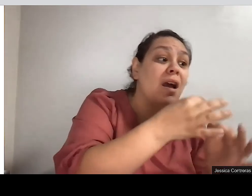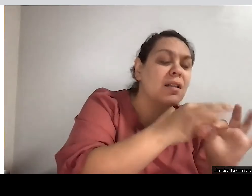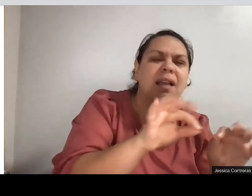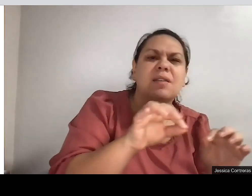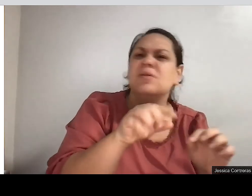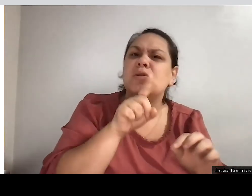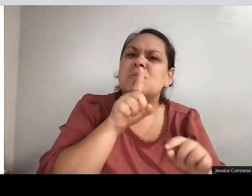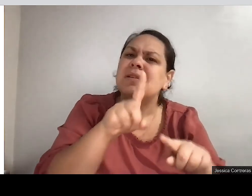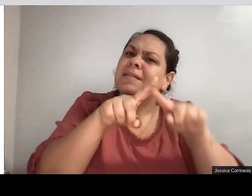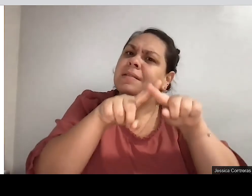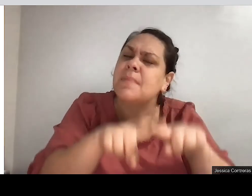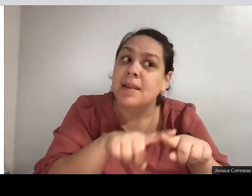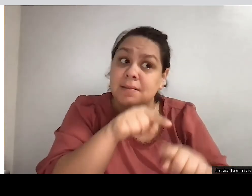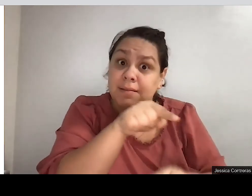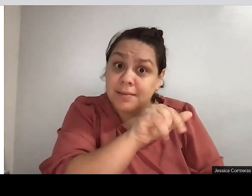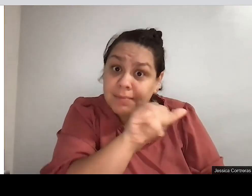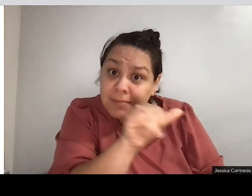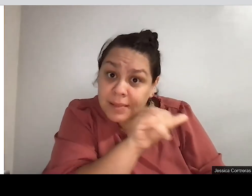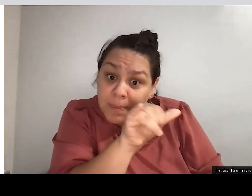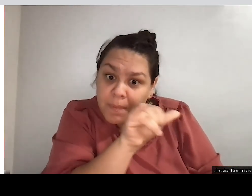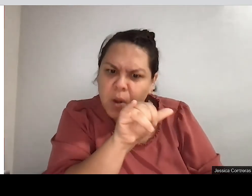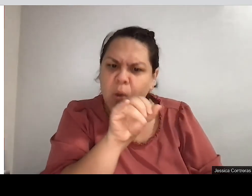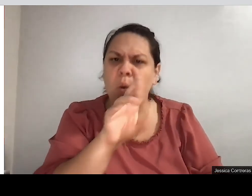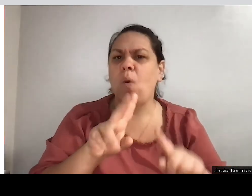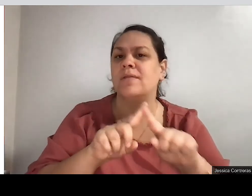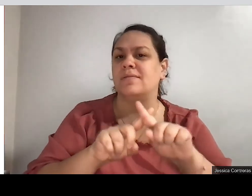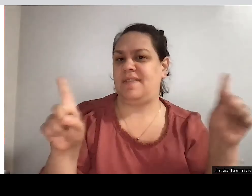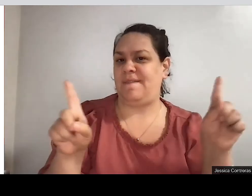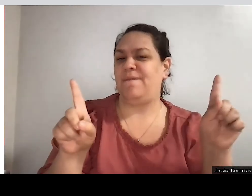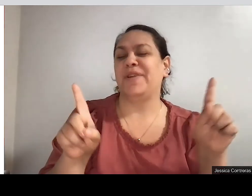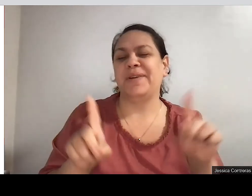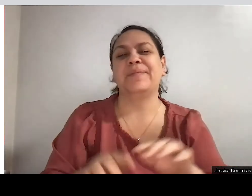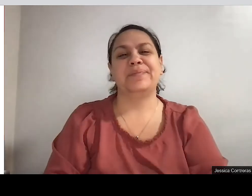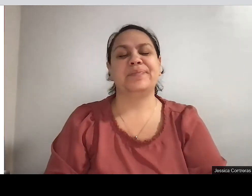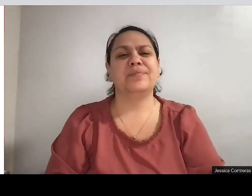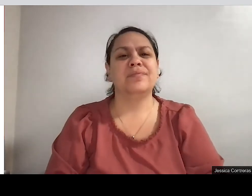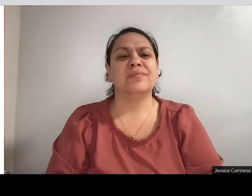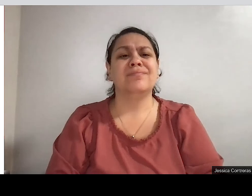The performance in one language is influenced by similarity or difference of the other language.